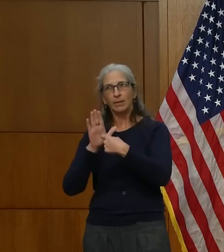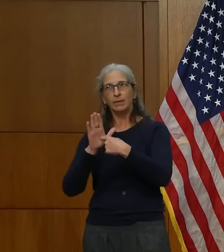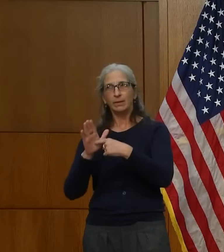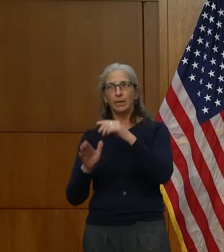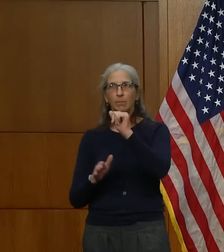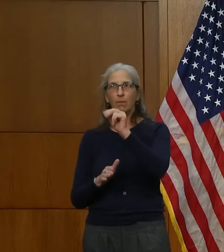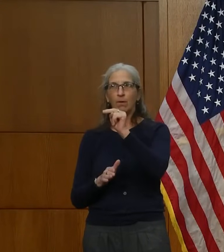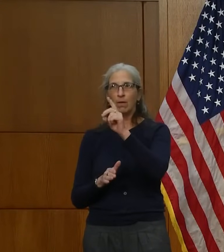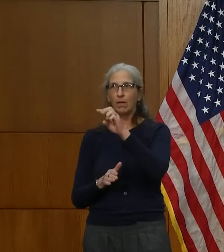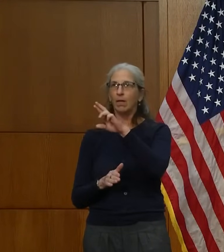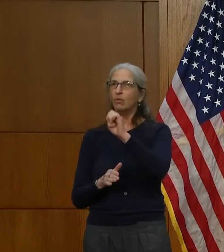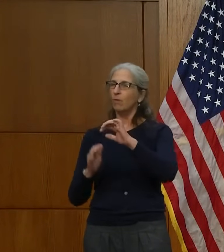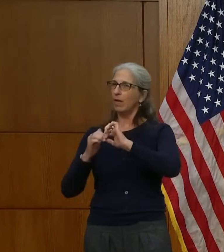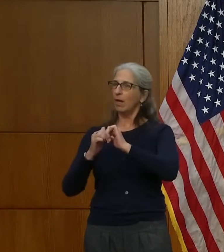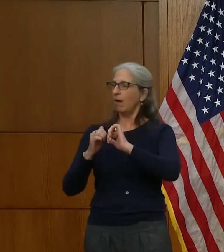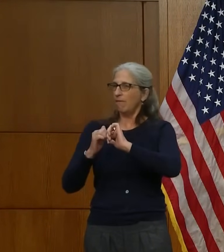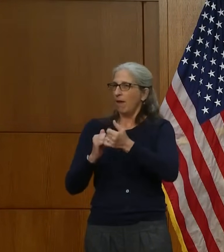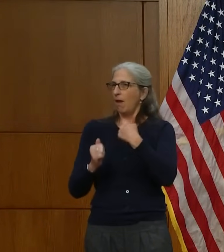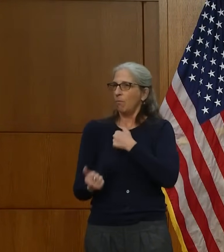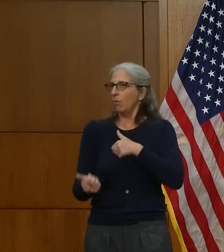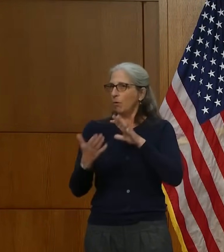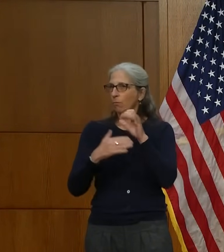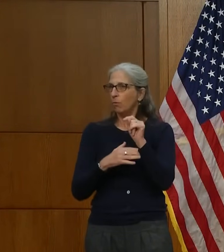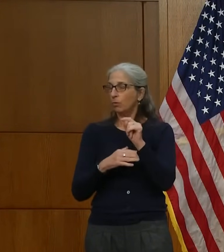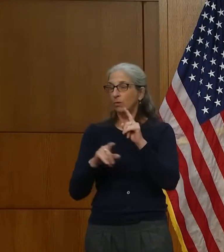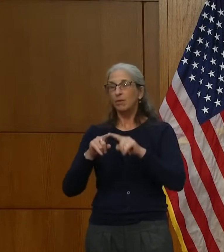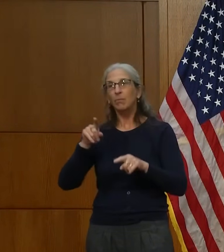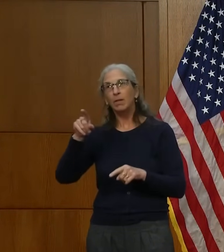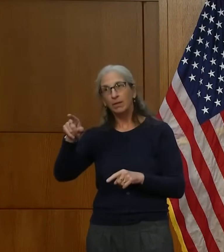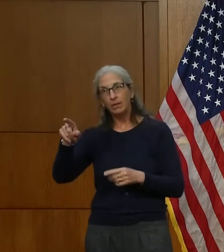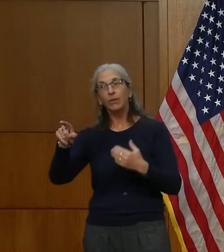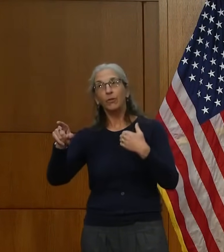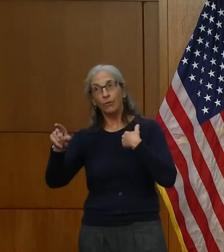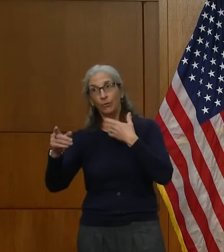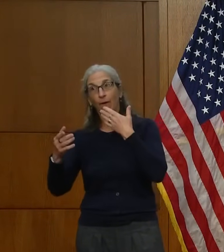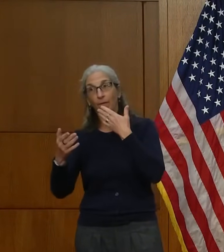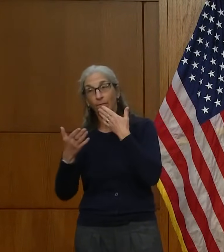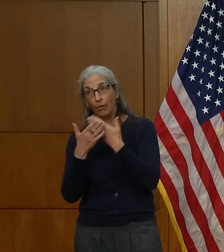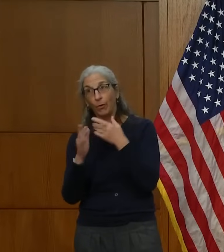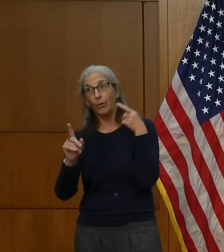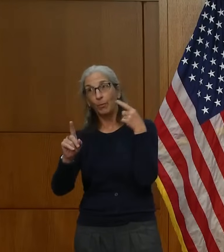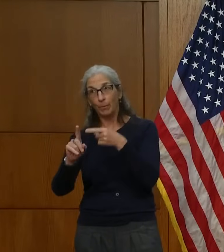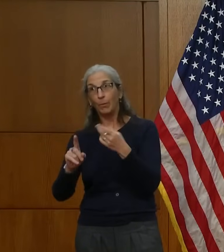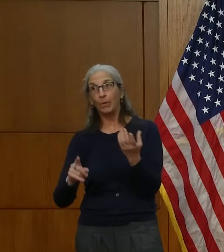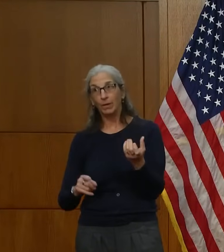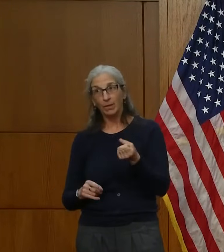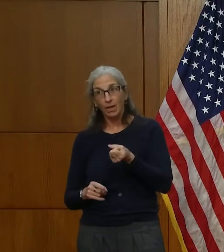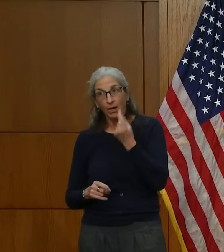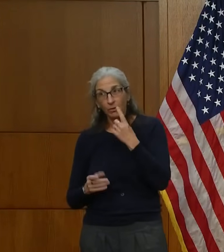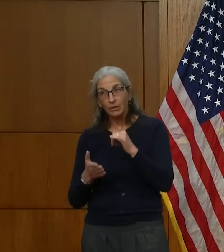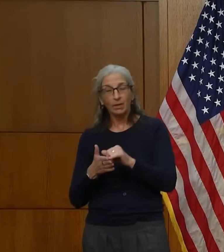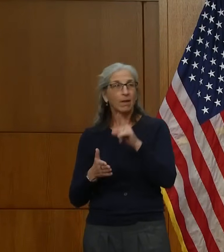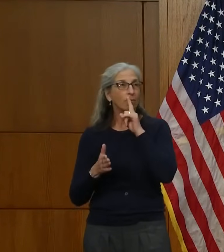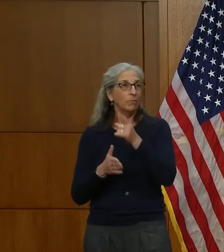SEVERAL WEEKS LATER AND HUNDREDS SHOWED UP. AND SO, SO THAT'S JUST AN EXAMPLE UNDER OF HOW WE'RE APPROACHING THIS, BUT